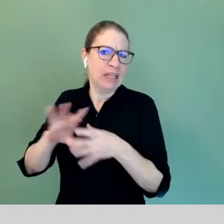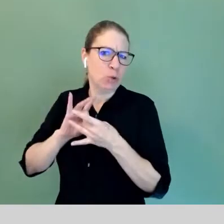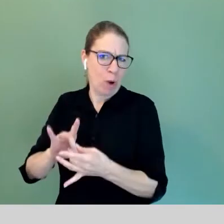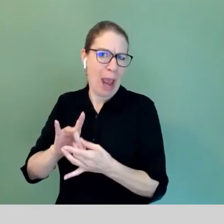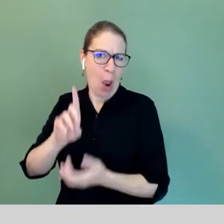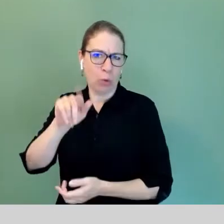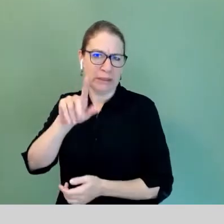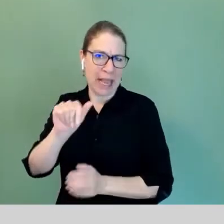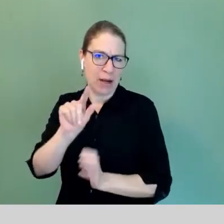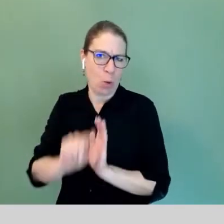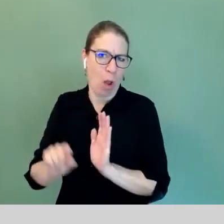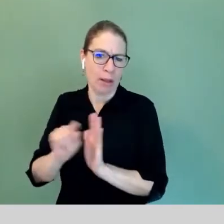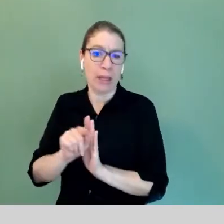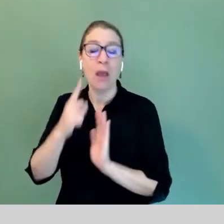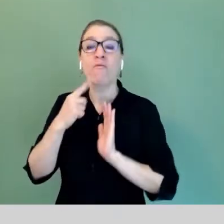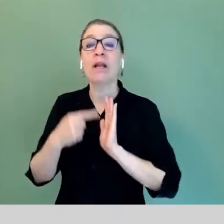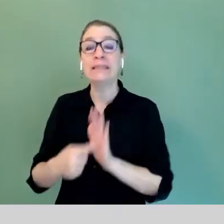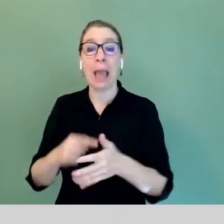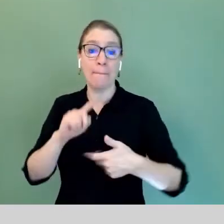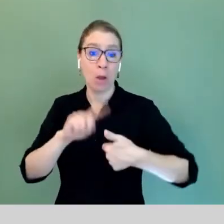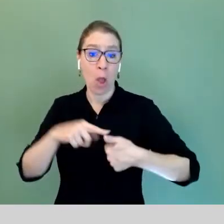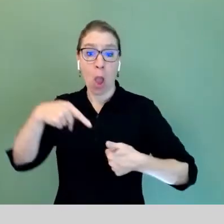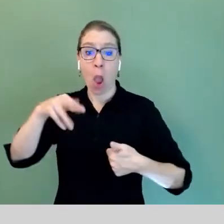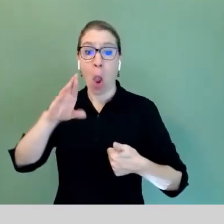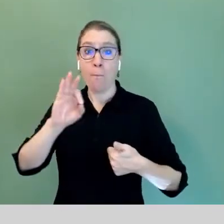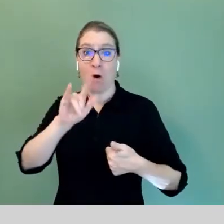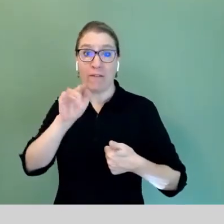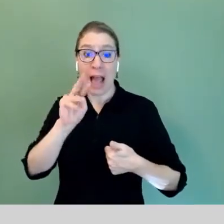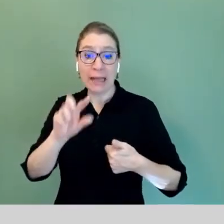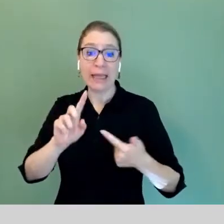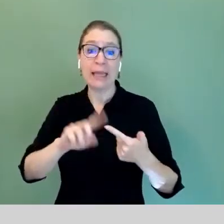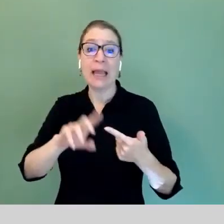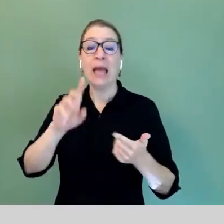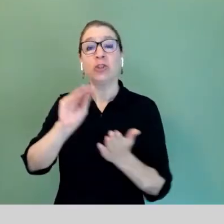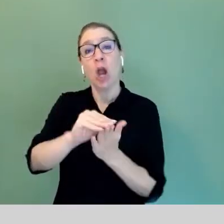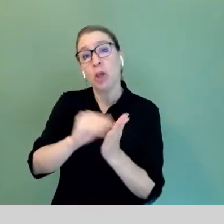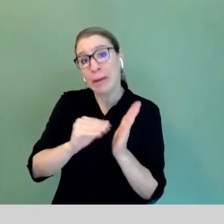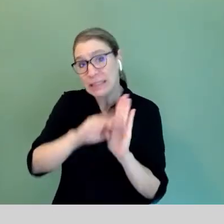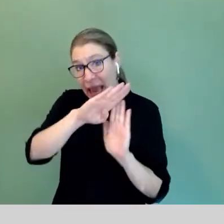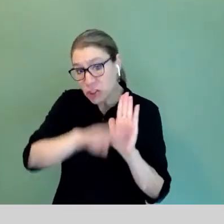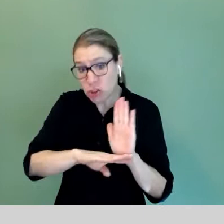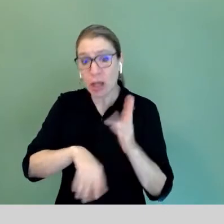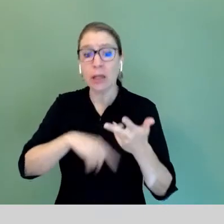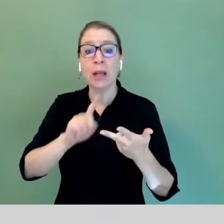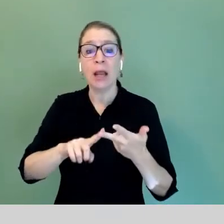So some of these activities are profiling, data documentation, data lineage, data validation